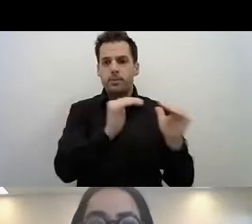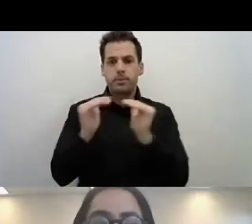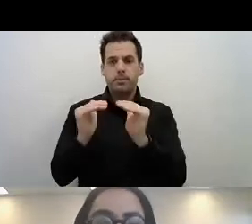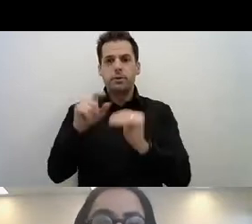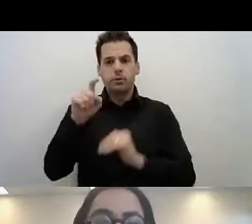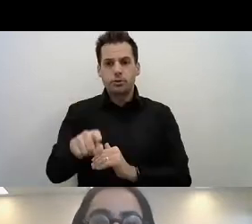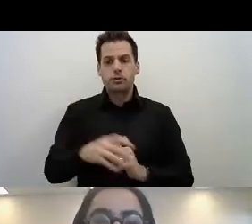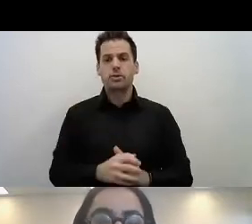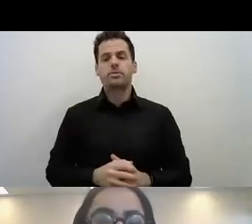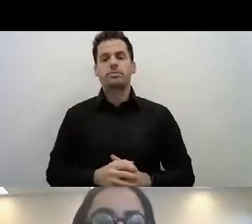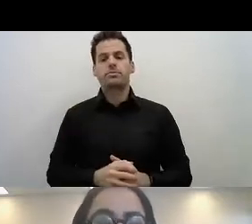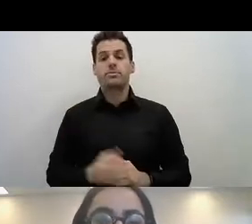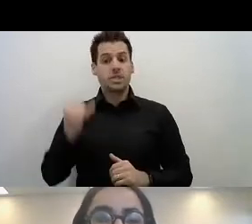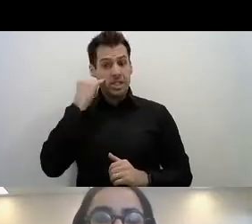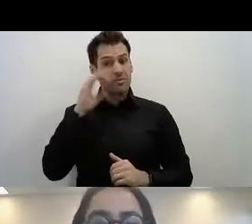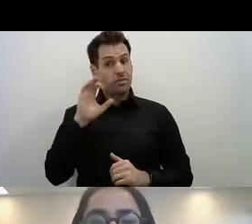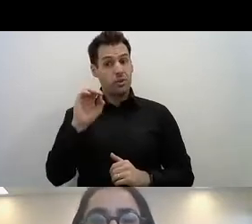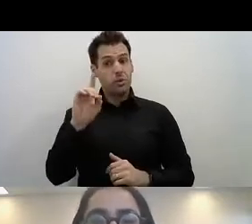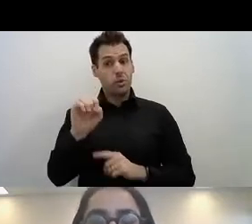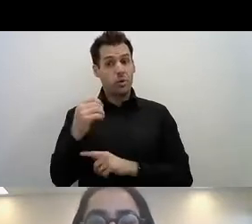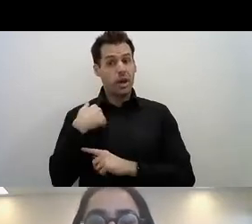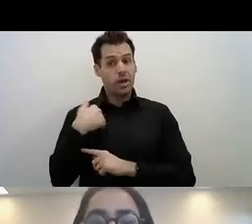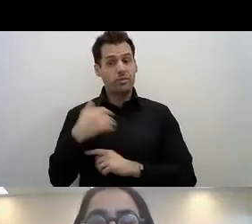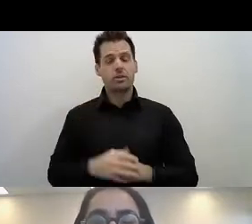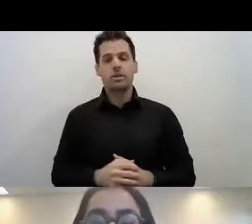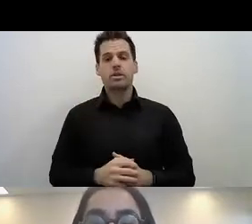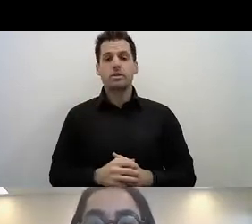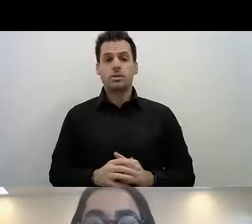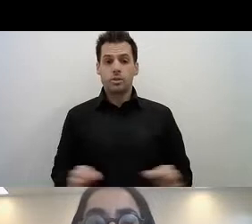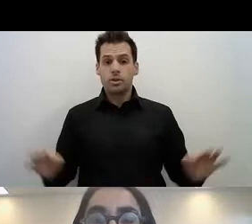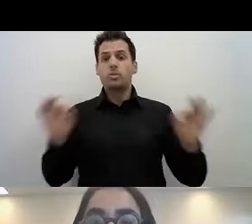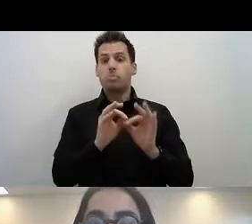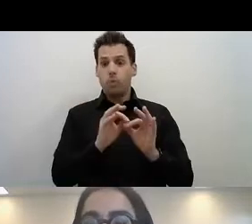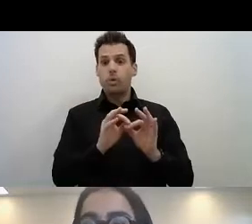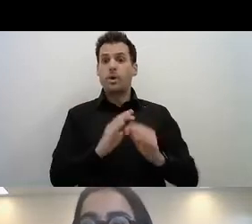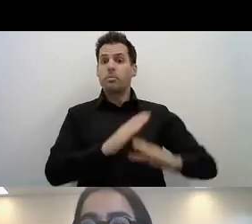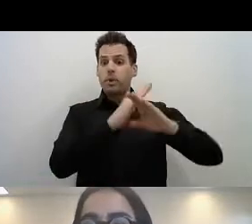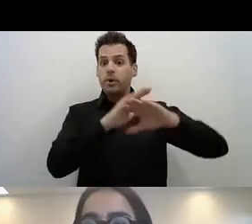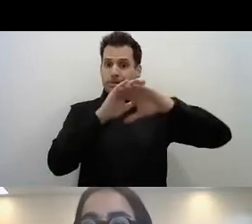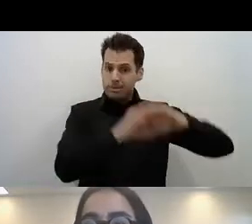characteristic under our code so removing those barriers ensuring a quality of opportunity and